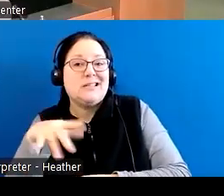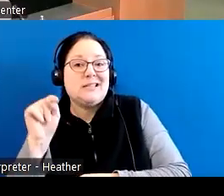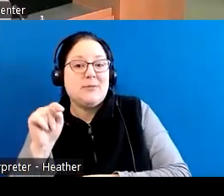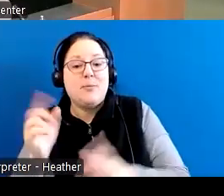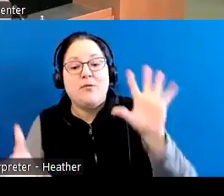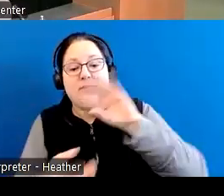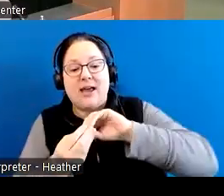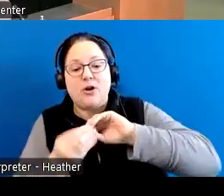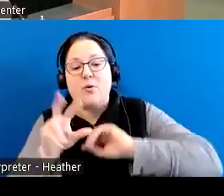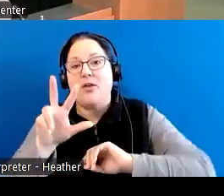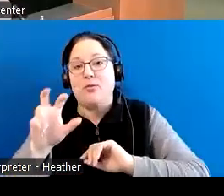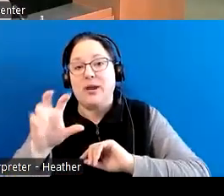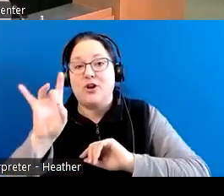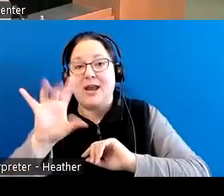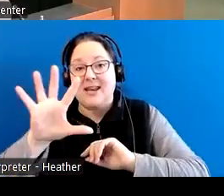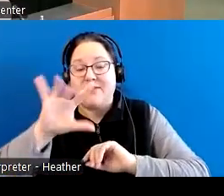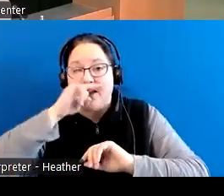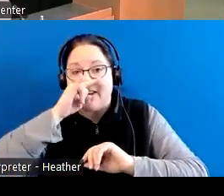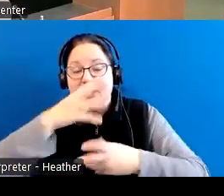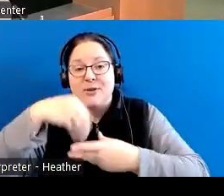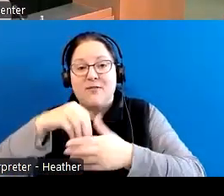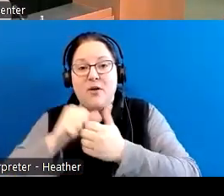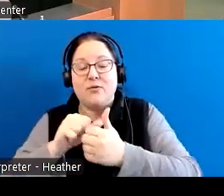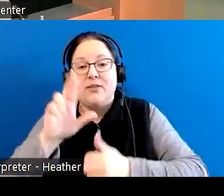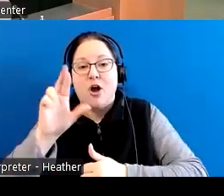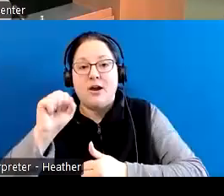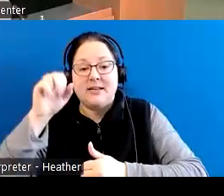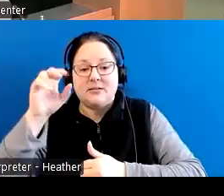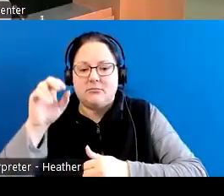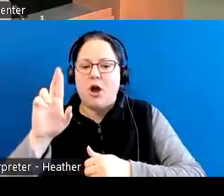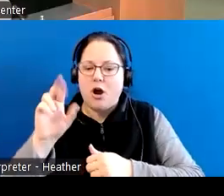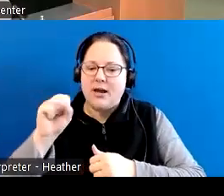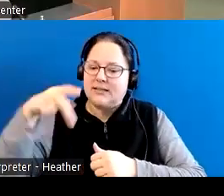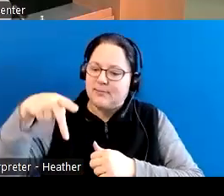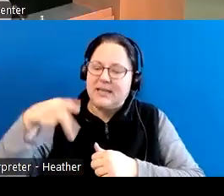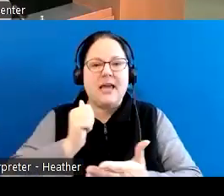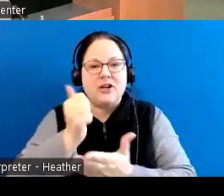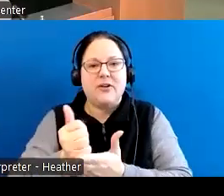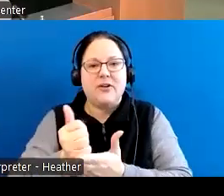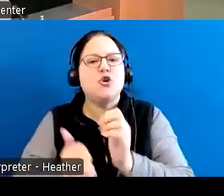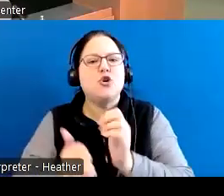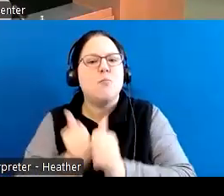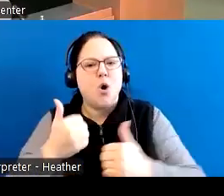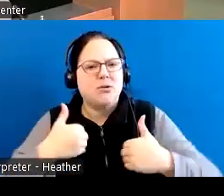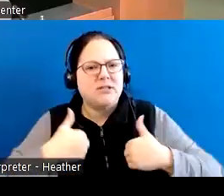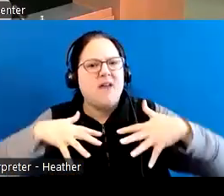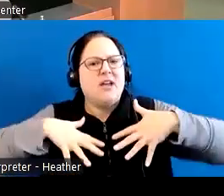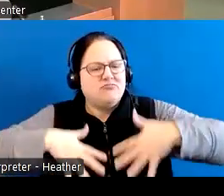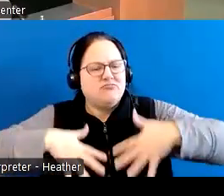um participate in the RSP intervention. Um most of them had depression anxiety spectrum diagnosis. Uh